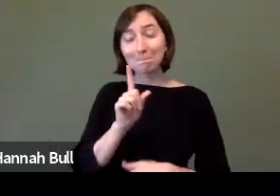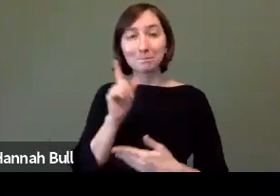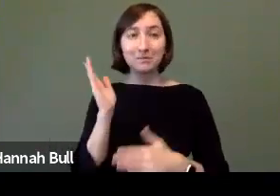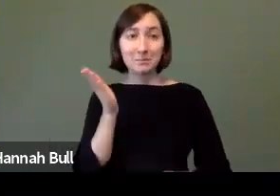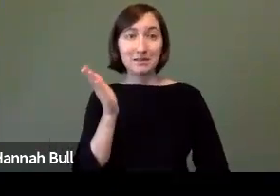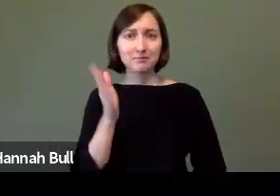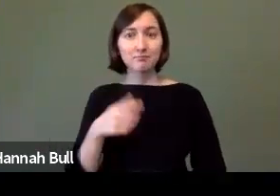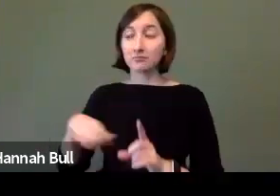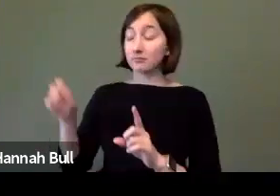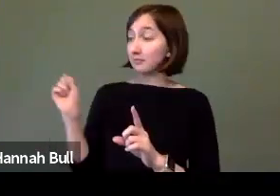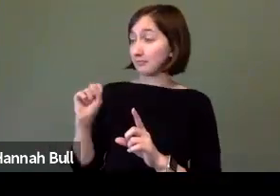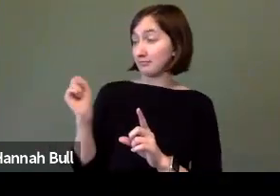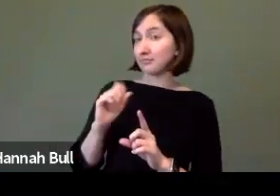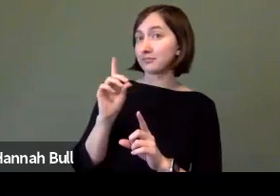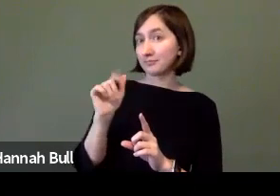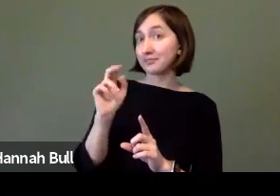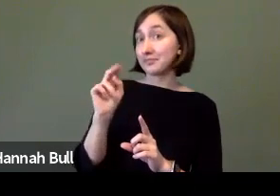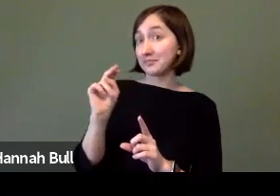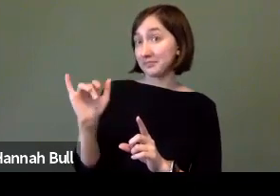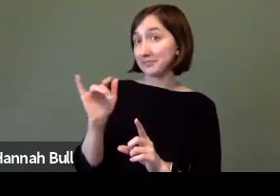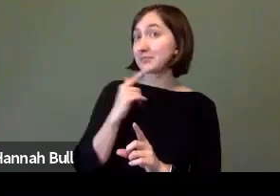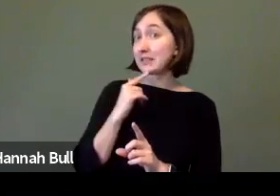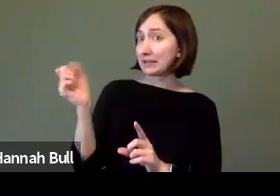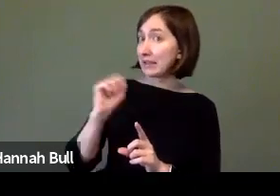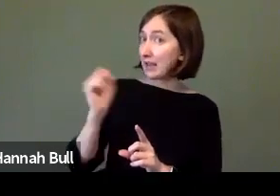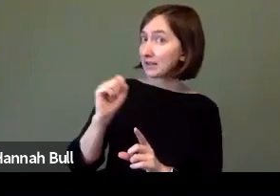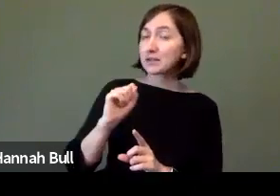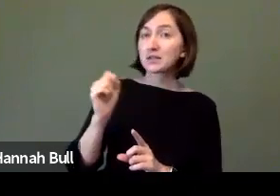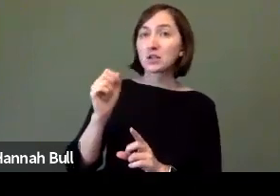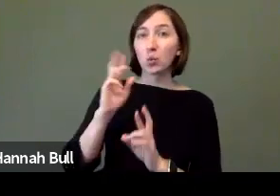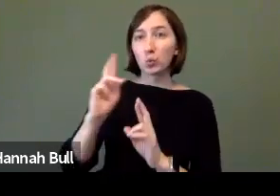Danny Housley: In Georgia,